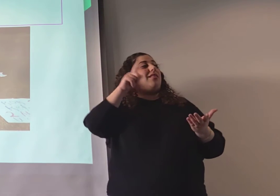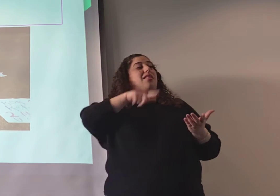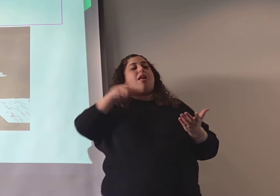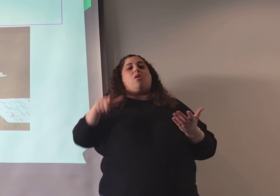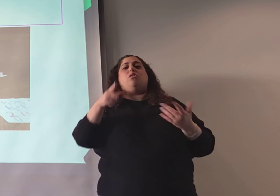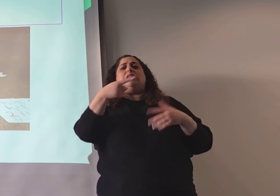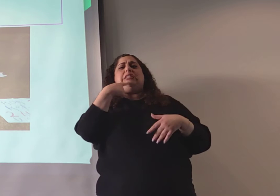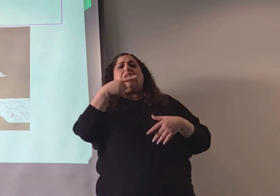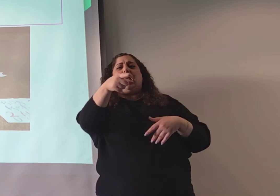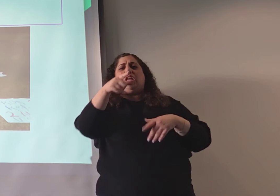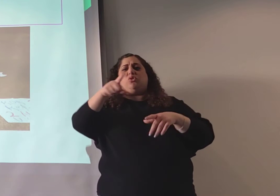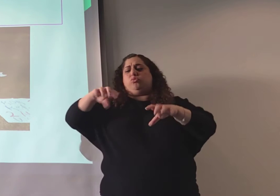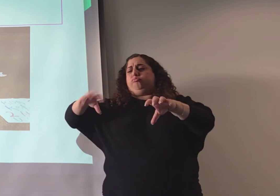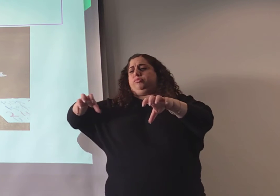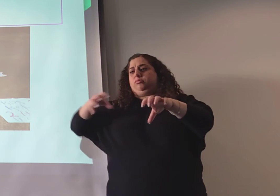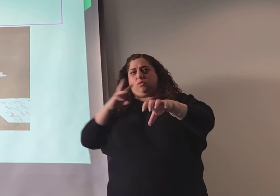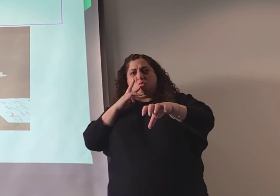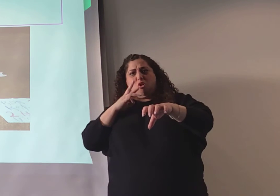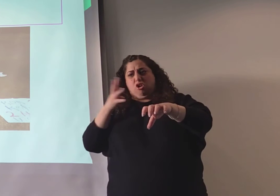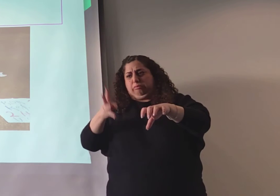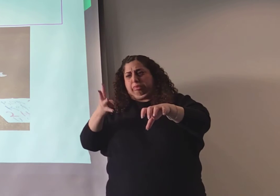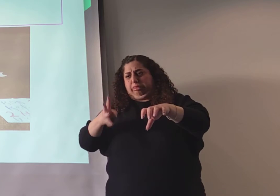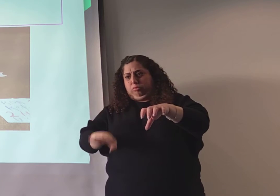or the house, and they don't listen to you.